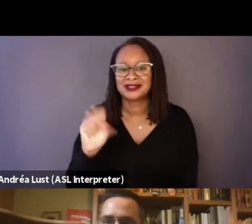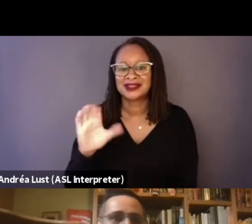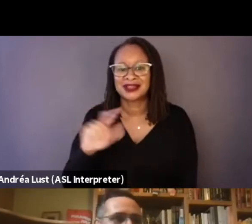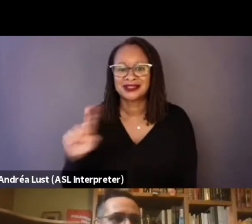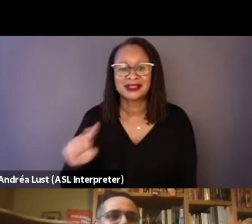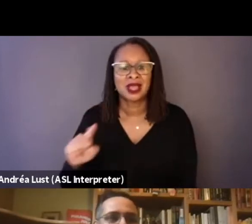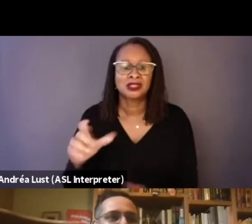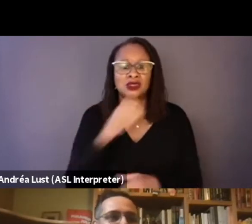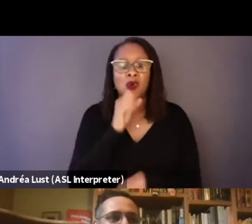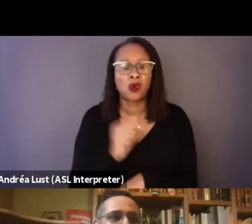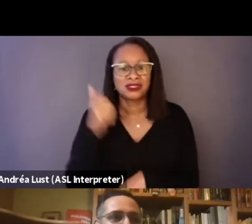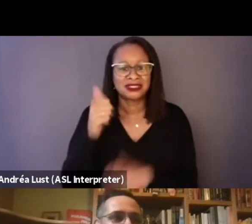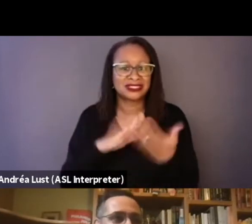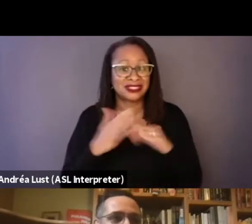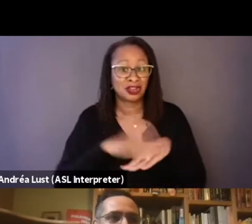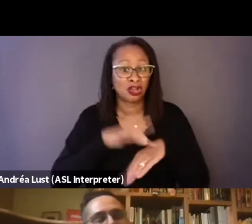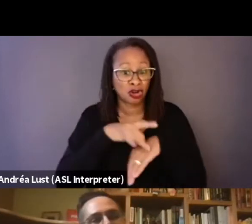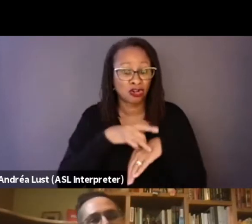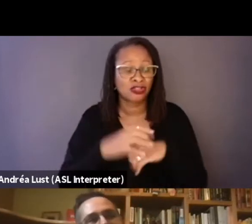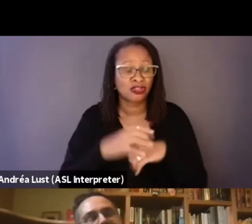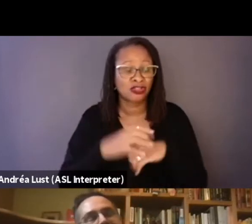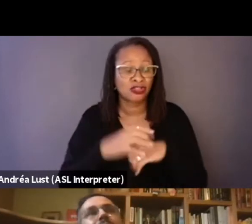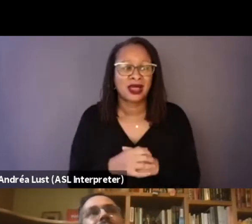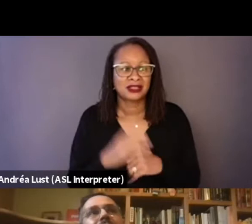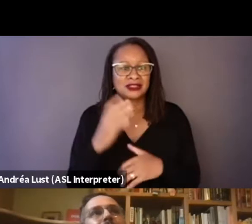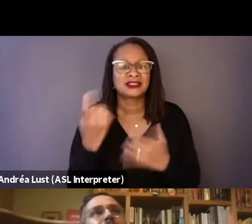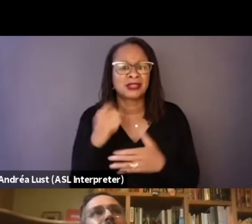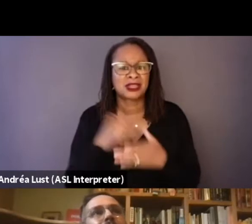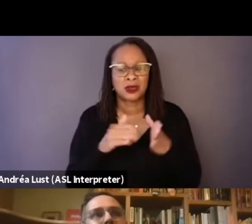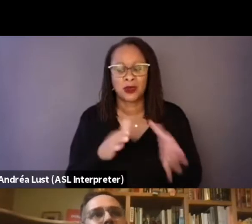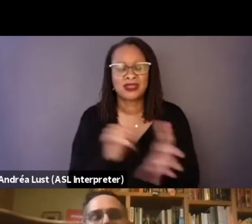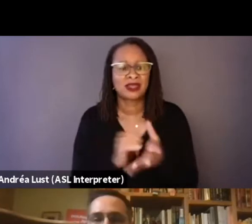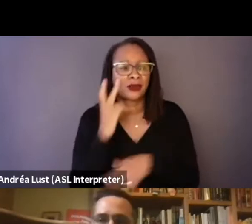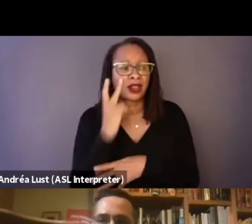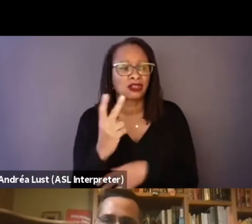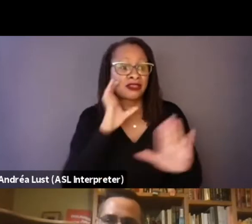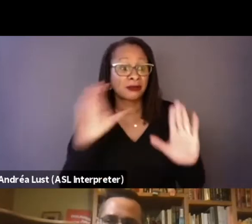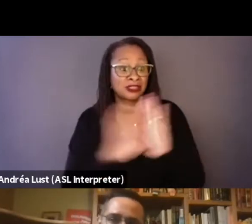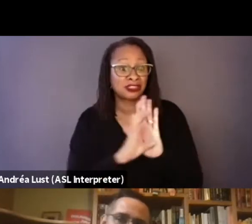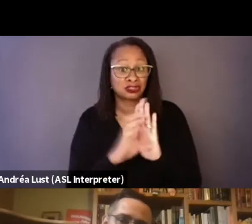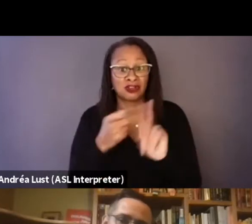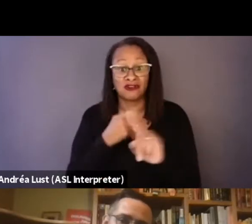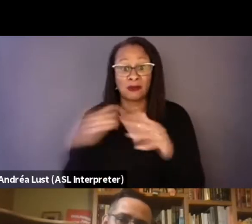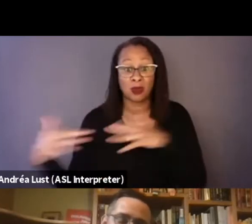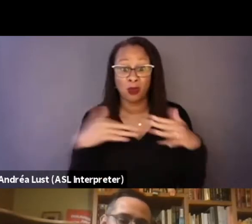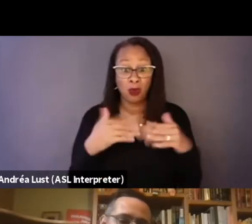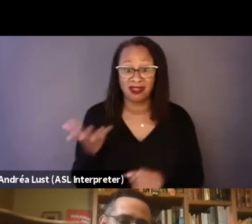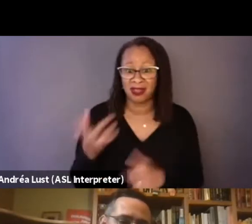And I think there was something in the ways in which I would look at the images coming out of the war and what we were getting in our media,